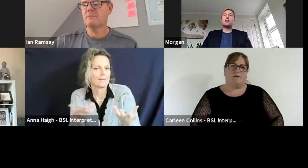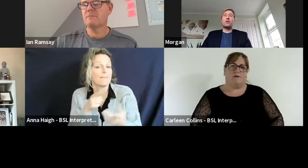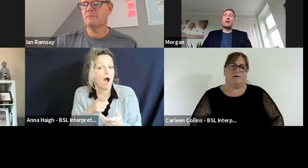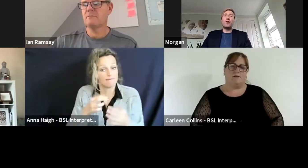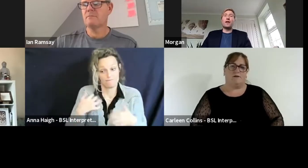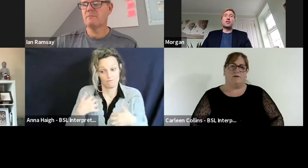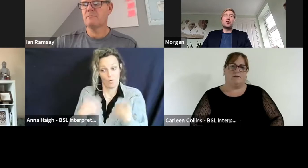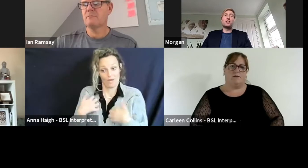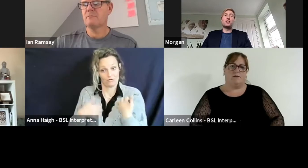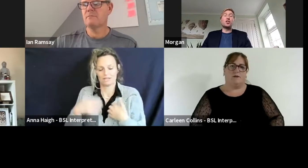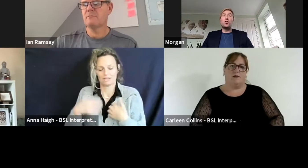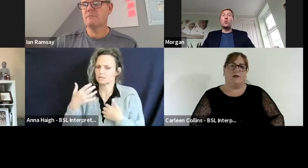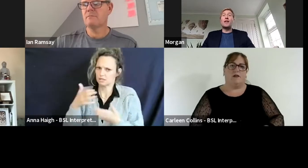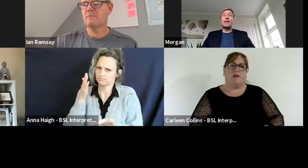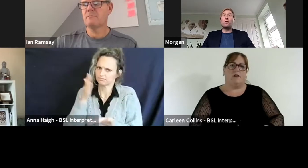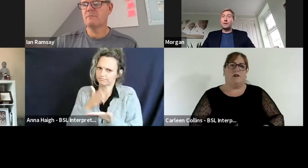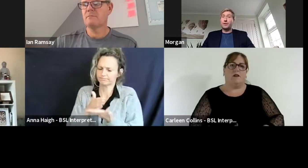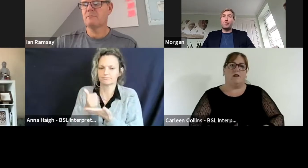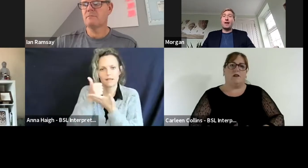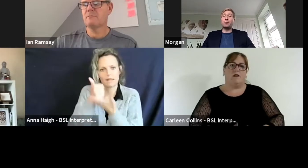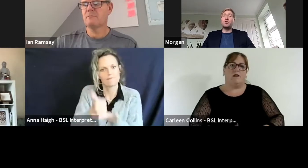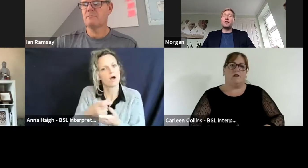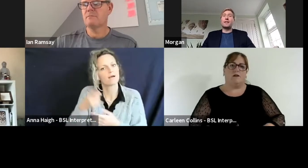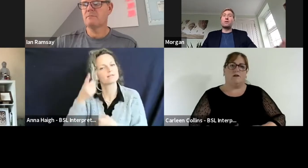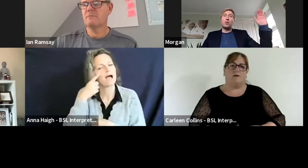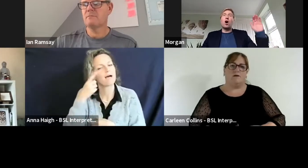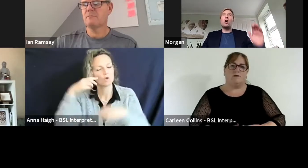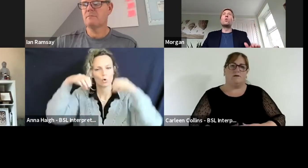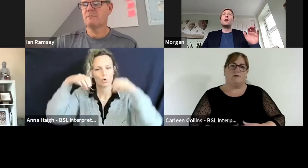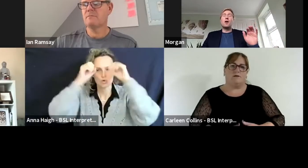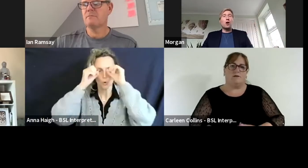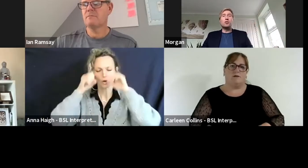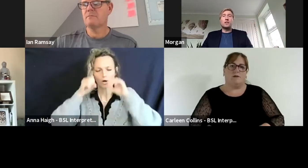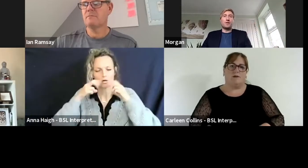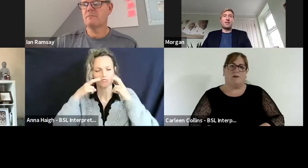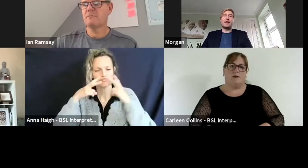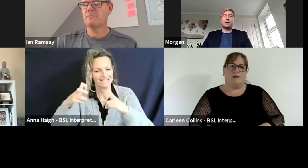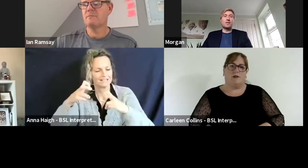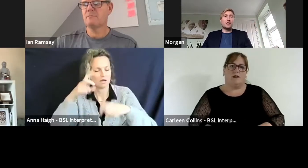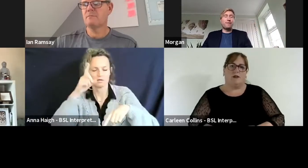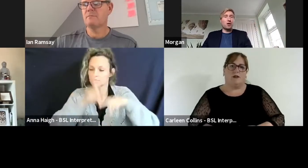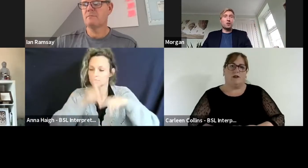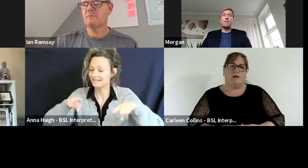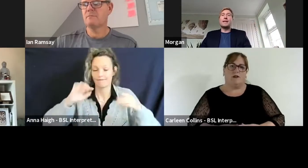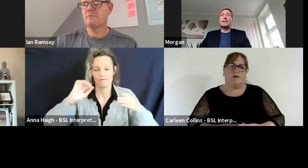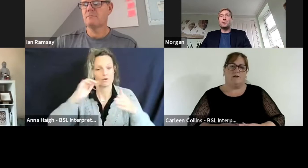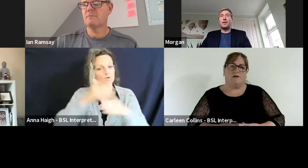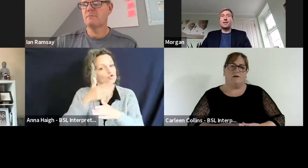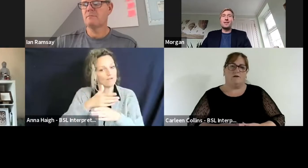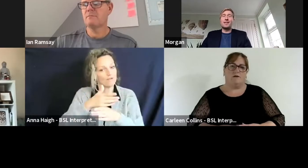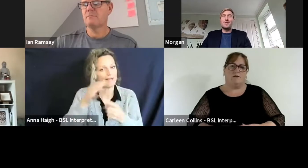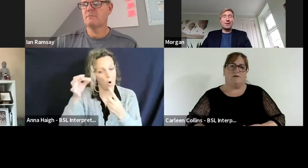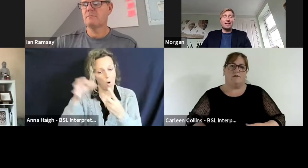apprenticeship scheme.